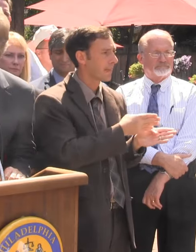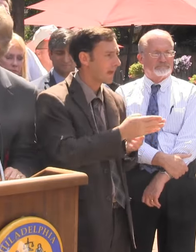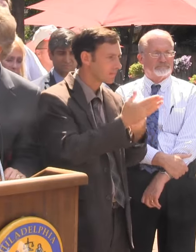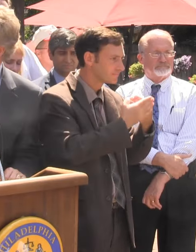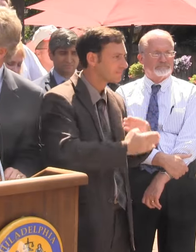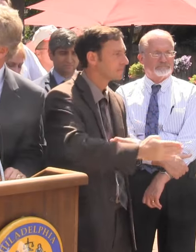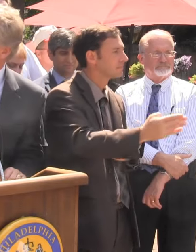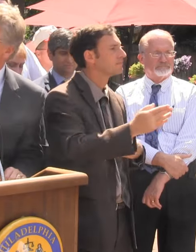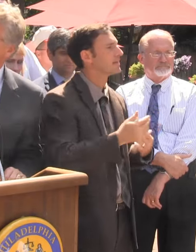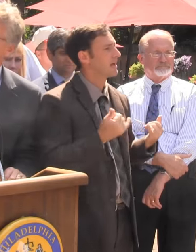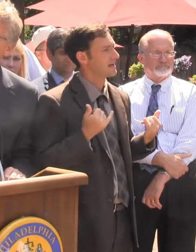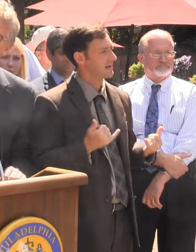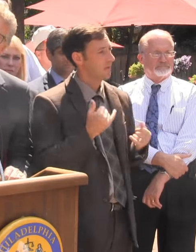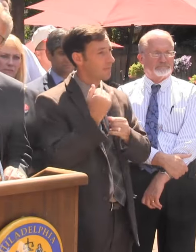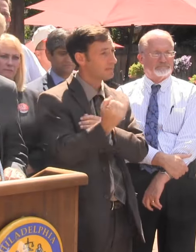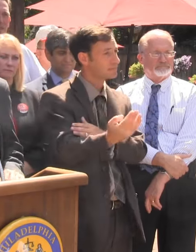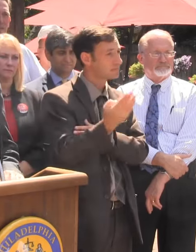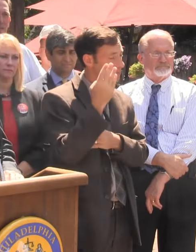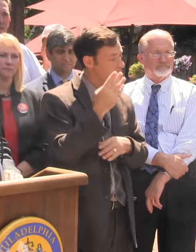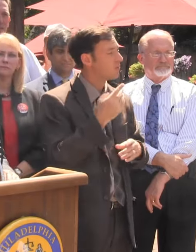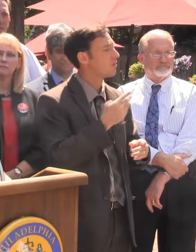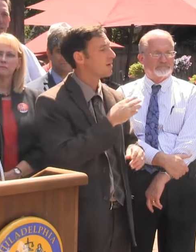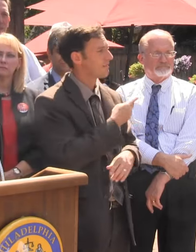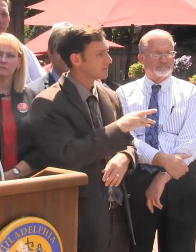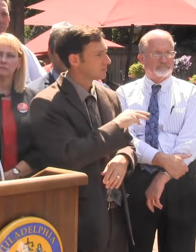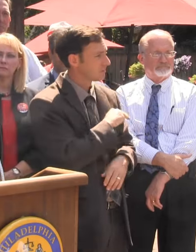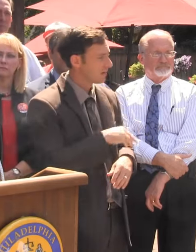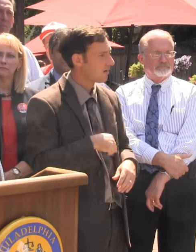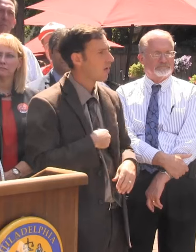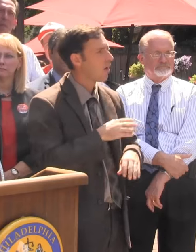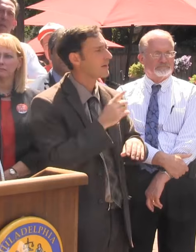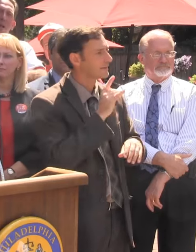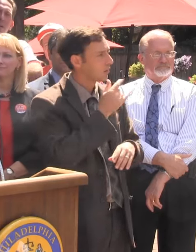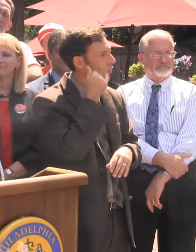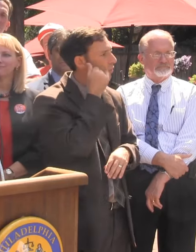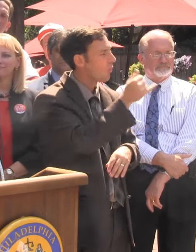I took the occasion this morning Mr. Mayor to call that business hotline, to call that